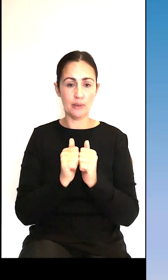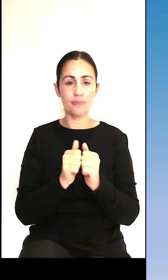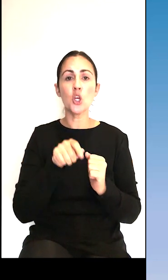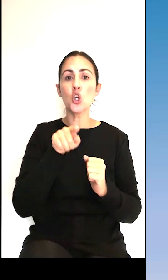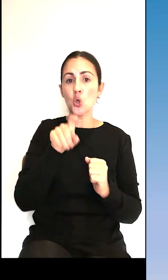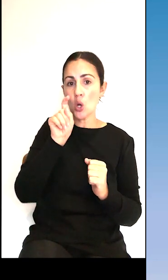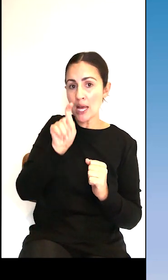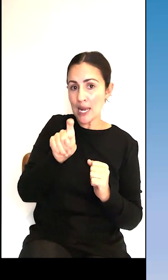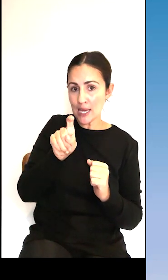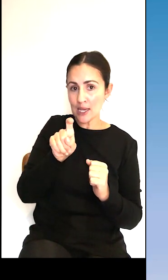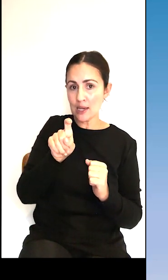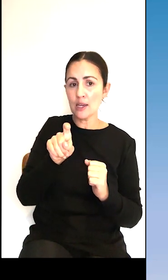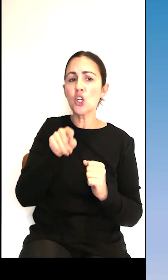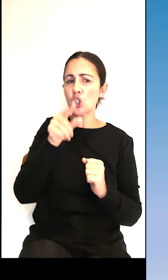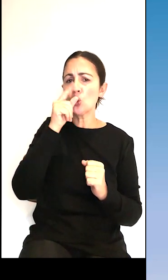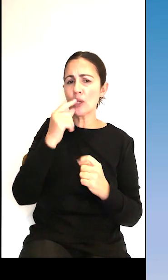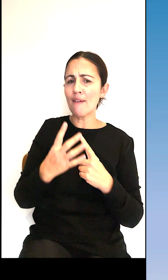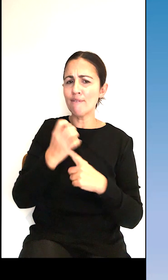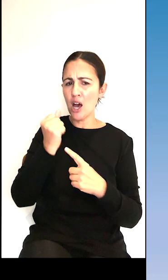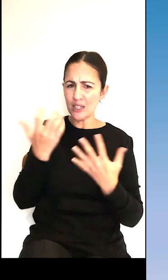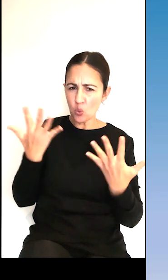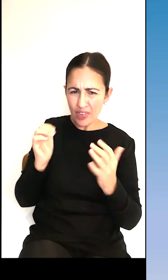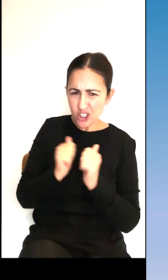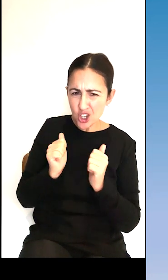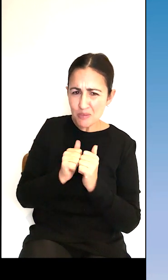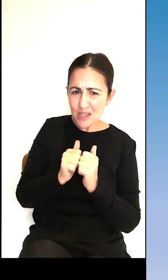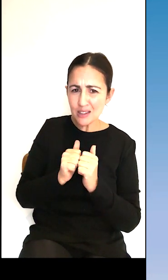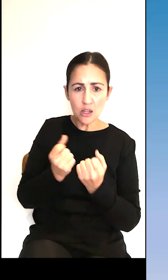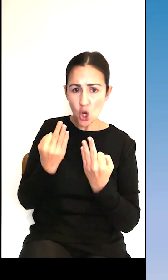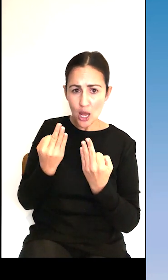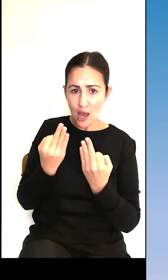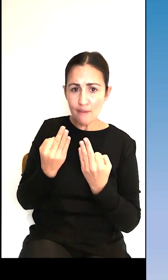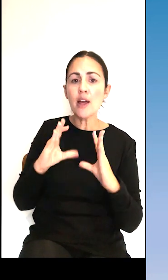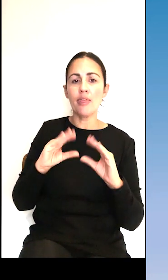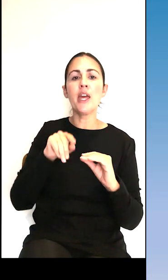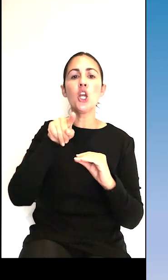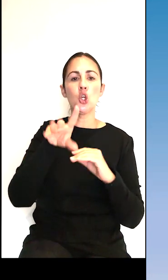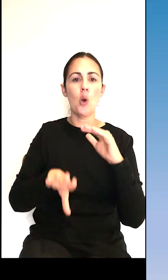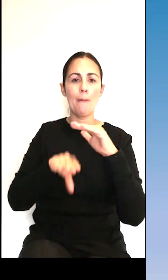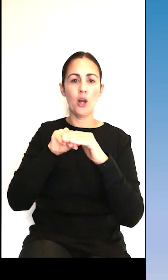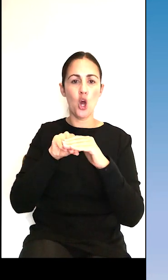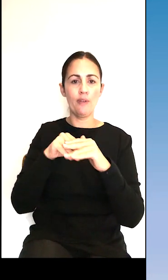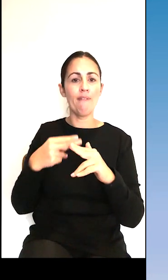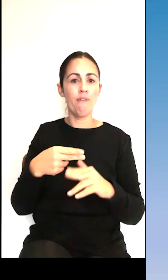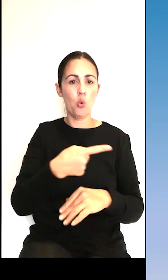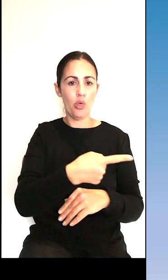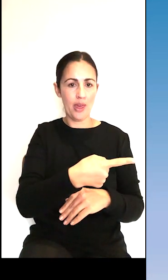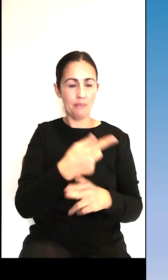this is where you'll either find the document they've already uploaded, or you can upload it on their behalf, depending on your level of access.